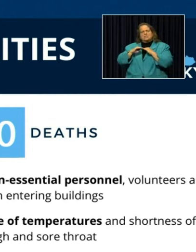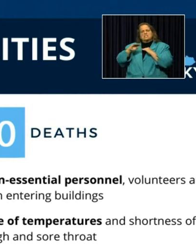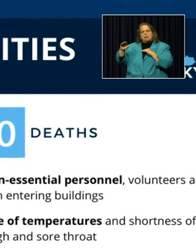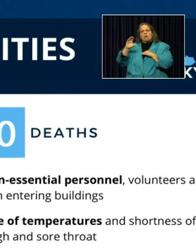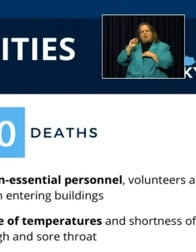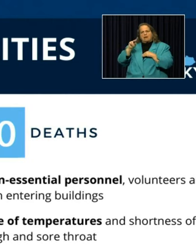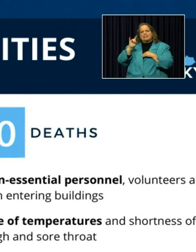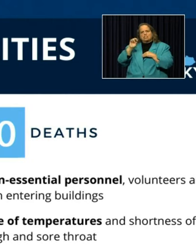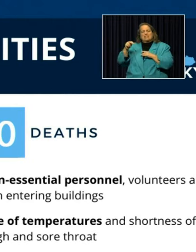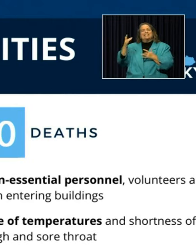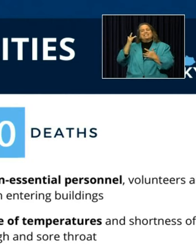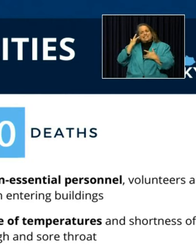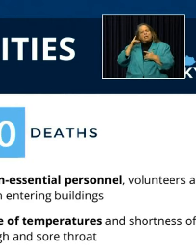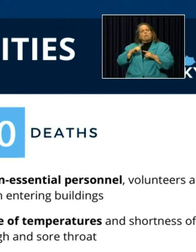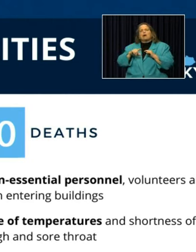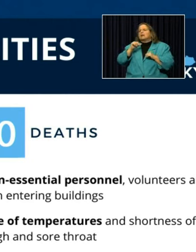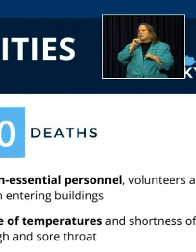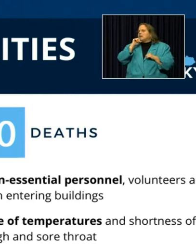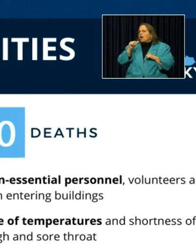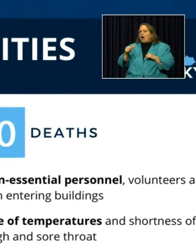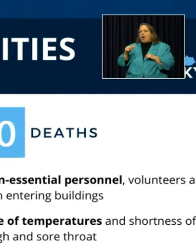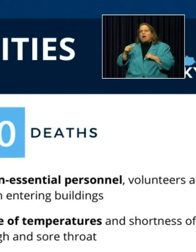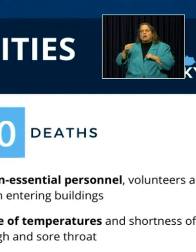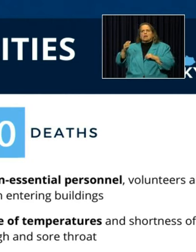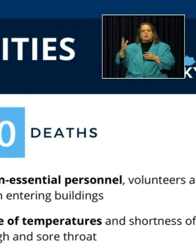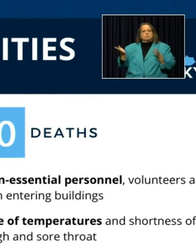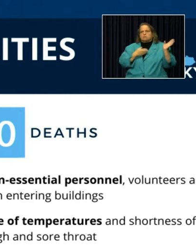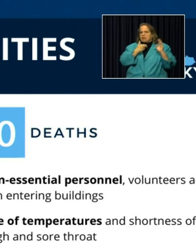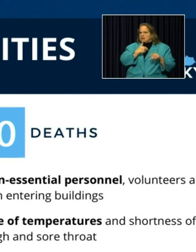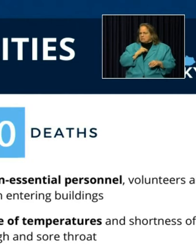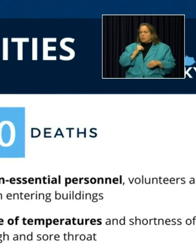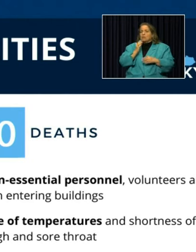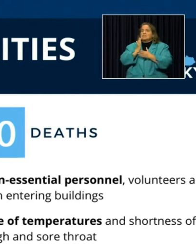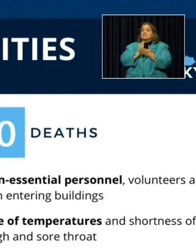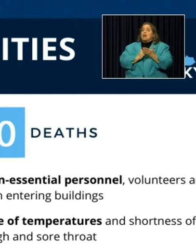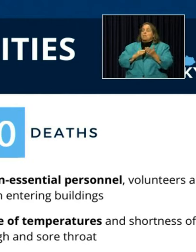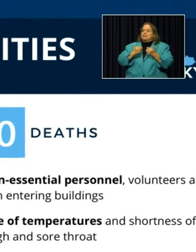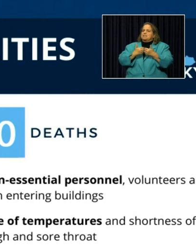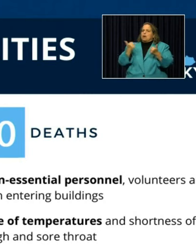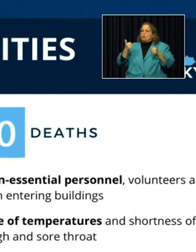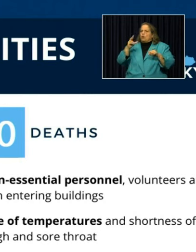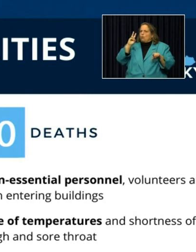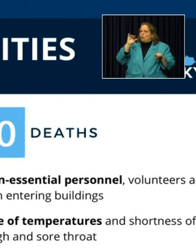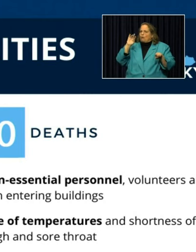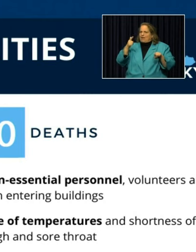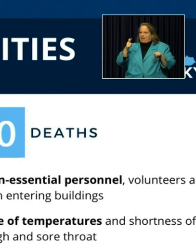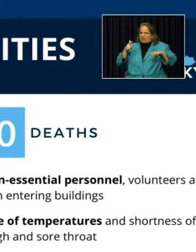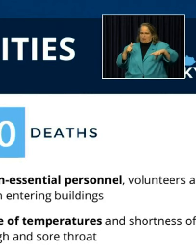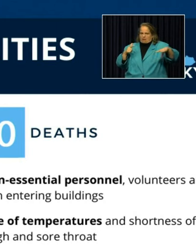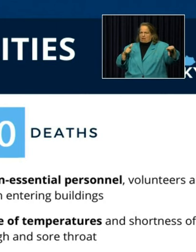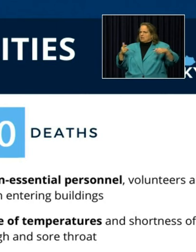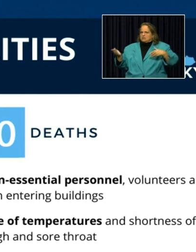MY PLAN TOMORROW IS TO DO THE DEEPER DIVE. I WANT TODAY TO DO INTO PPE,